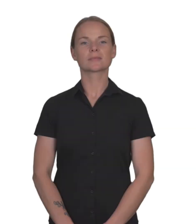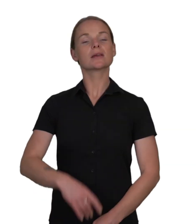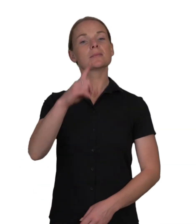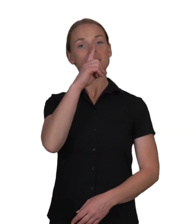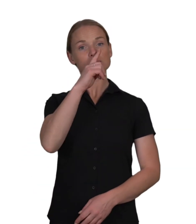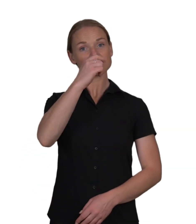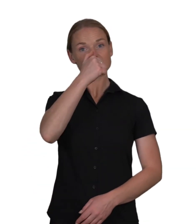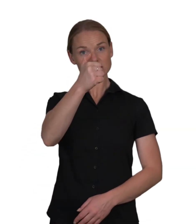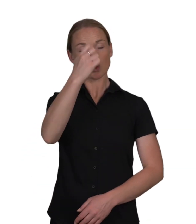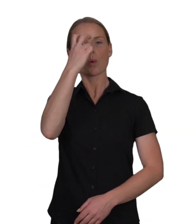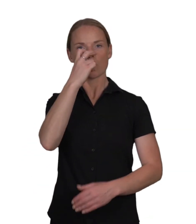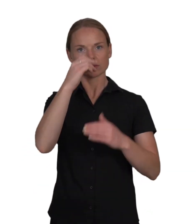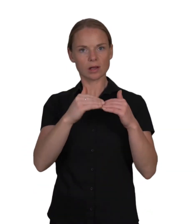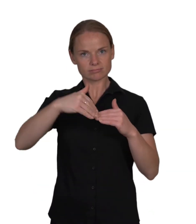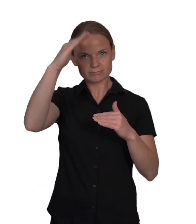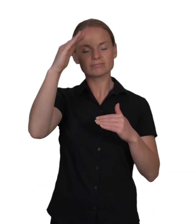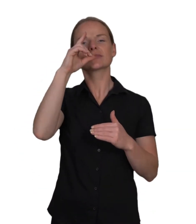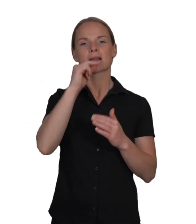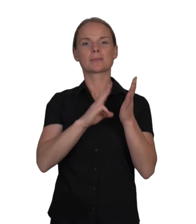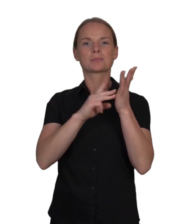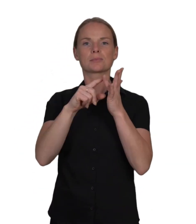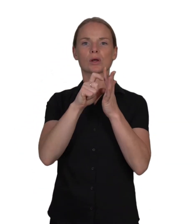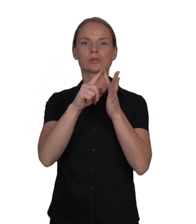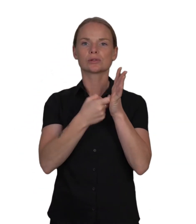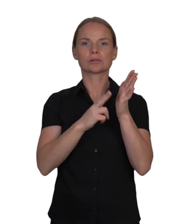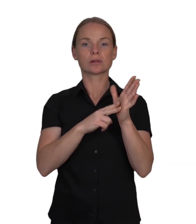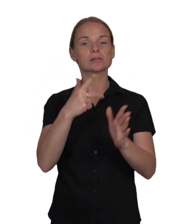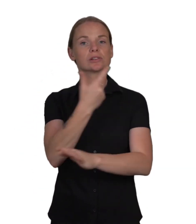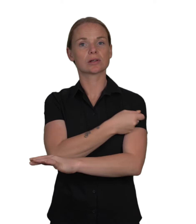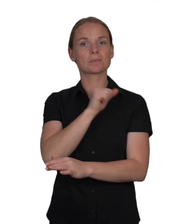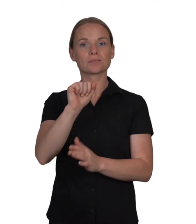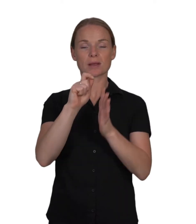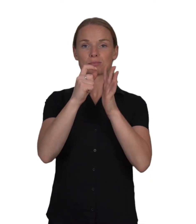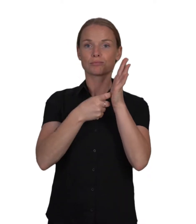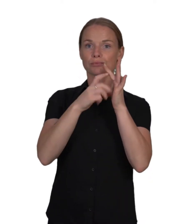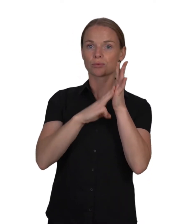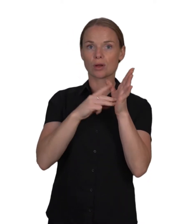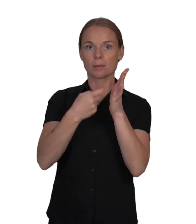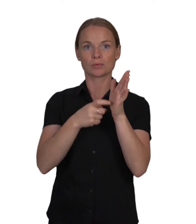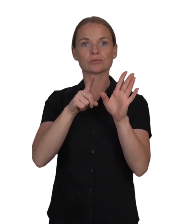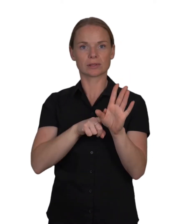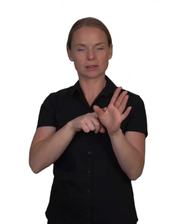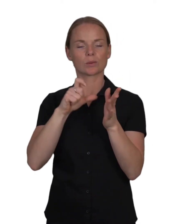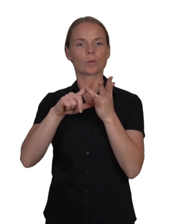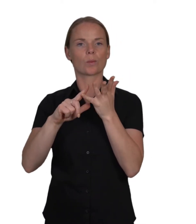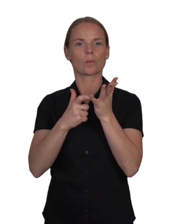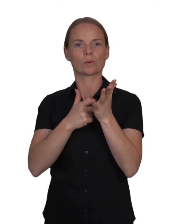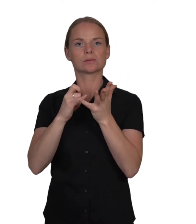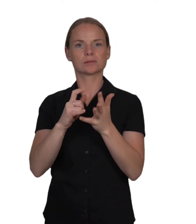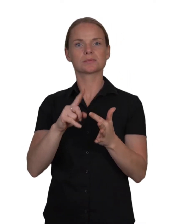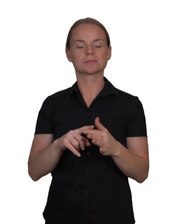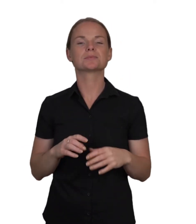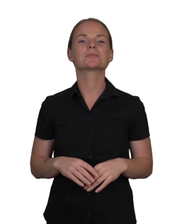People aged 6 years and over can receive Moderna for their primary course.